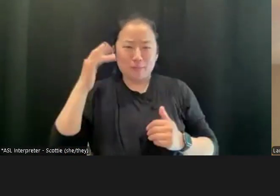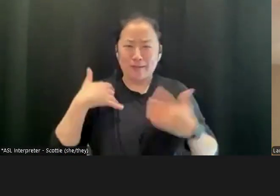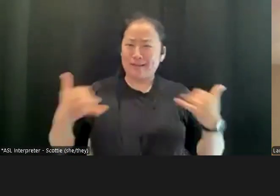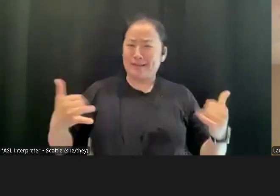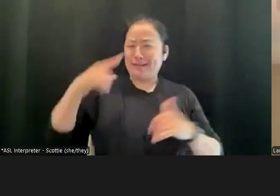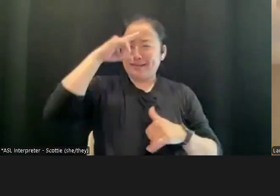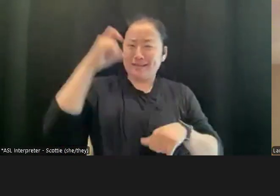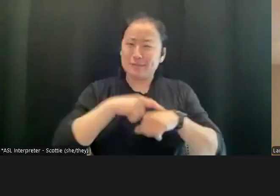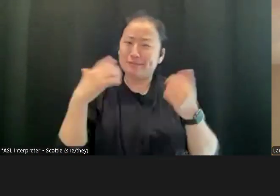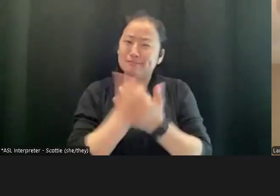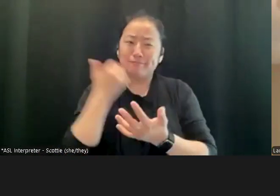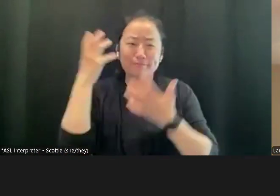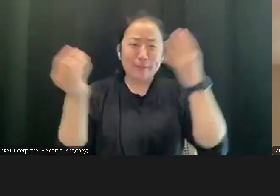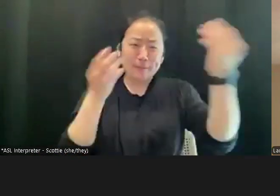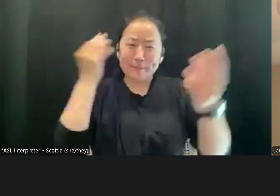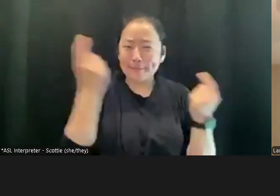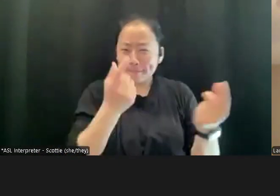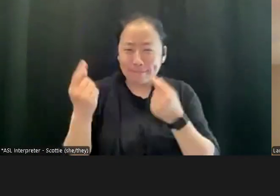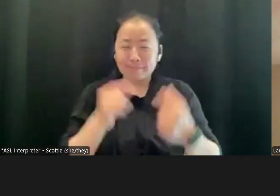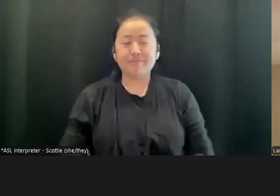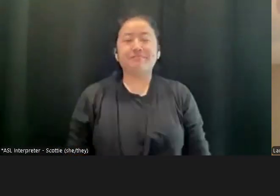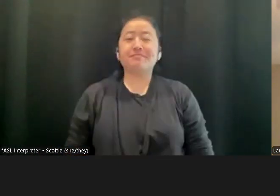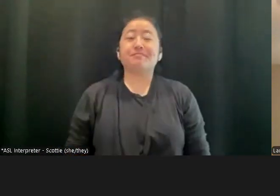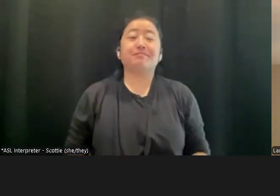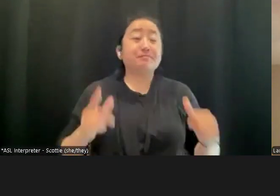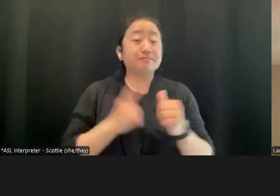as we get started here today. So this webinar is brought to you